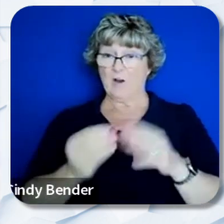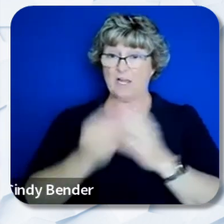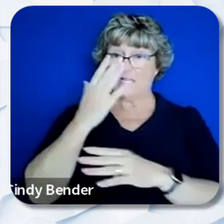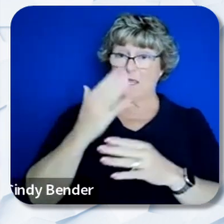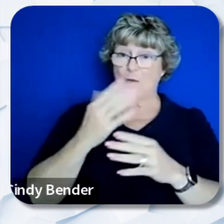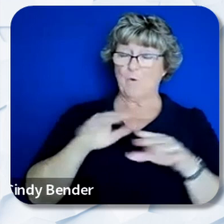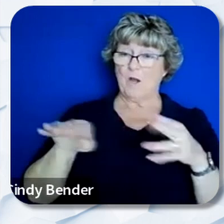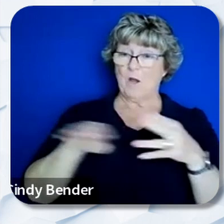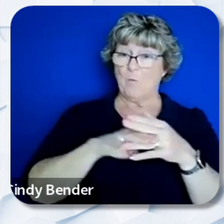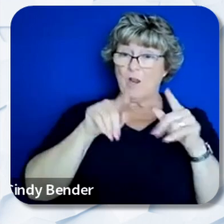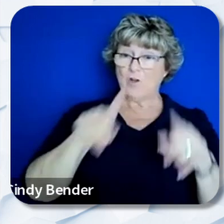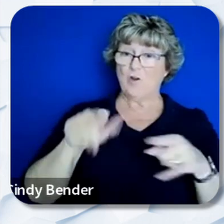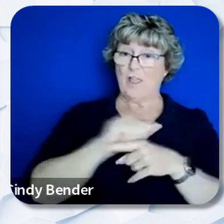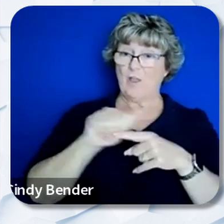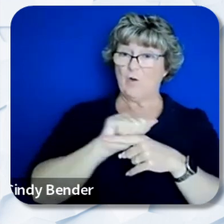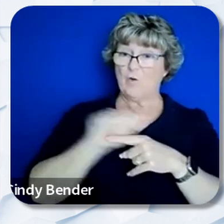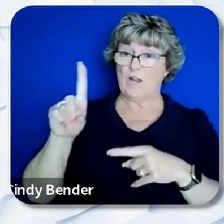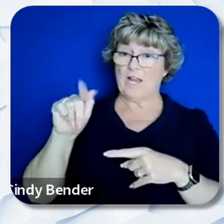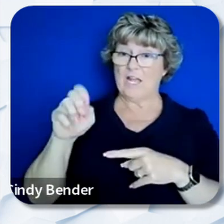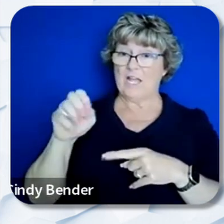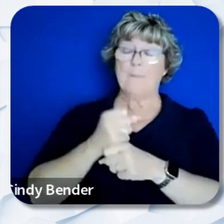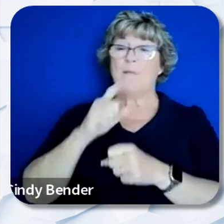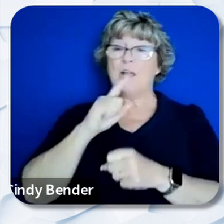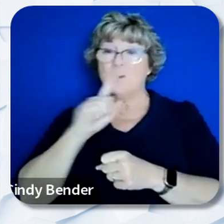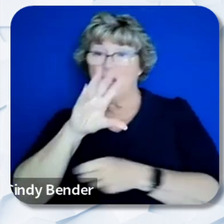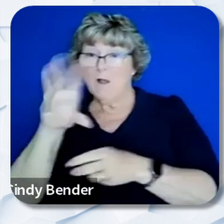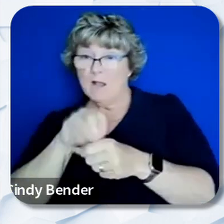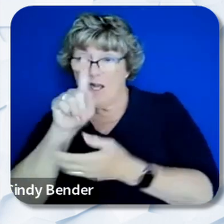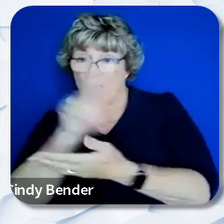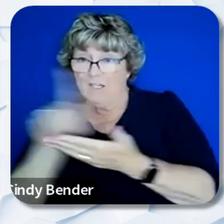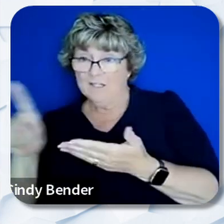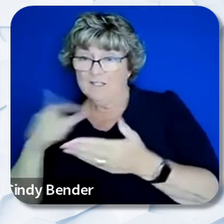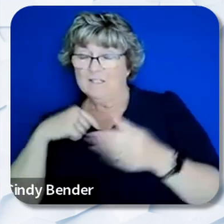of our training dates, we will ensure that within that week we post the videos of those